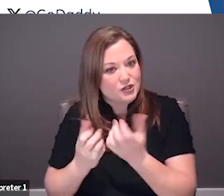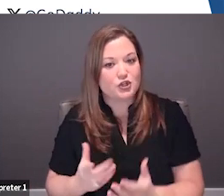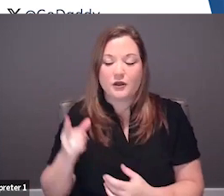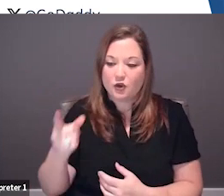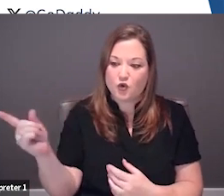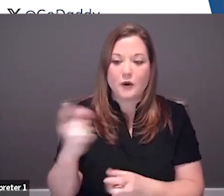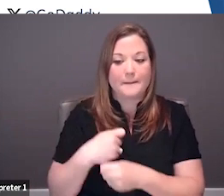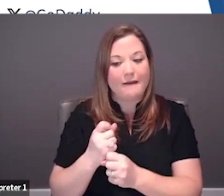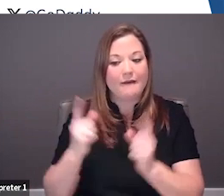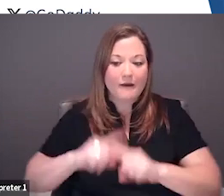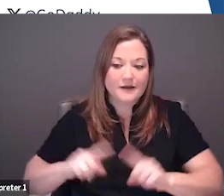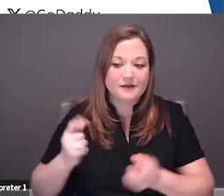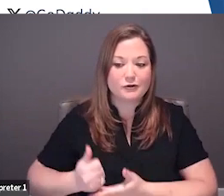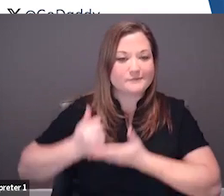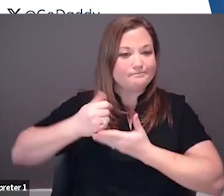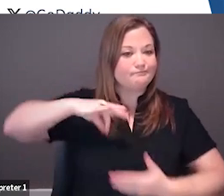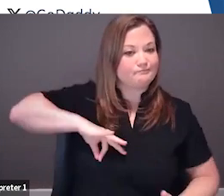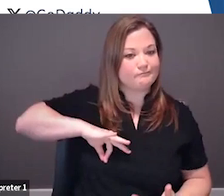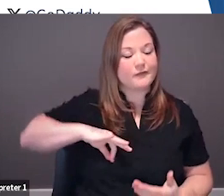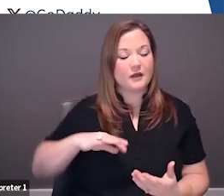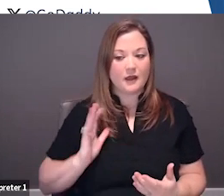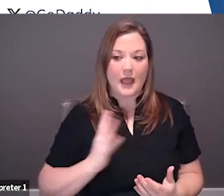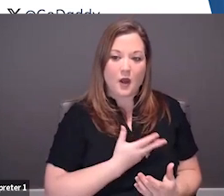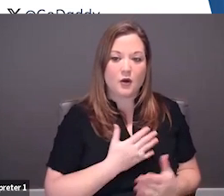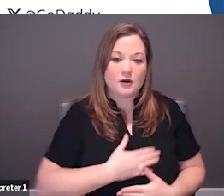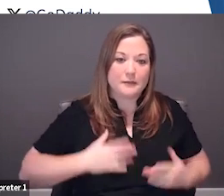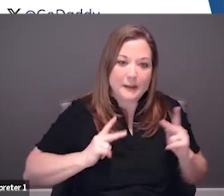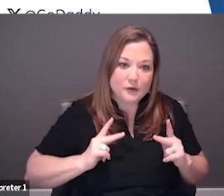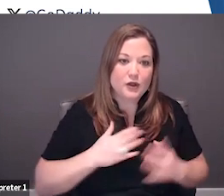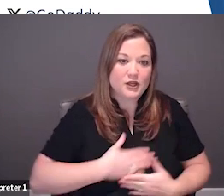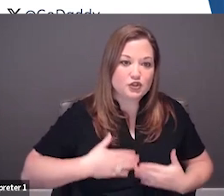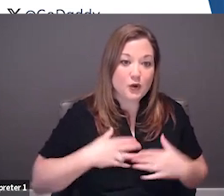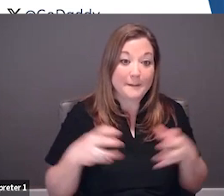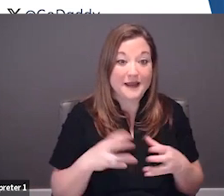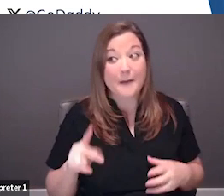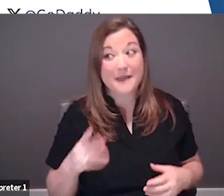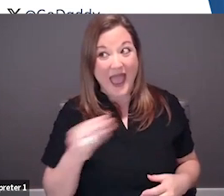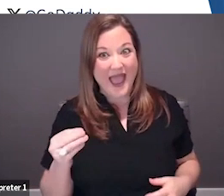helps people enjoy meetup. It also tells them that I did what I promised I would do.